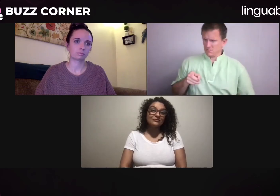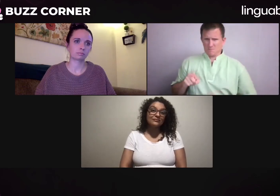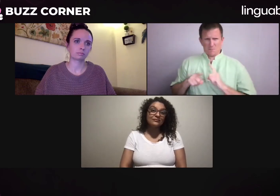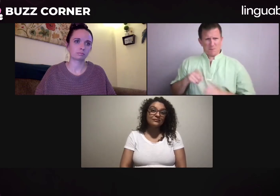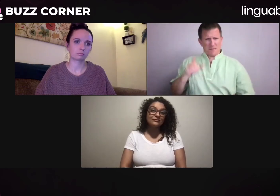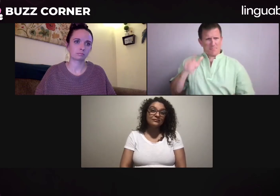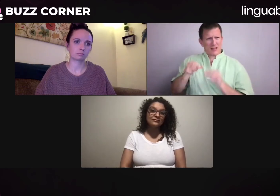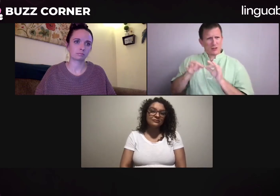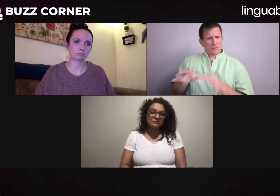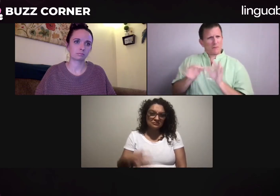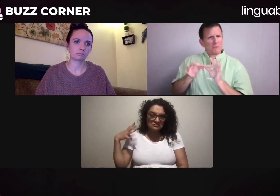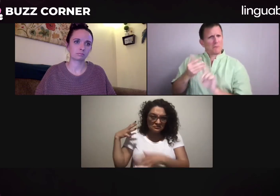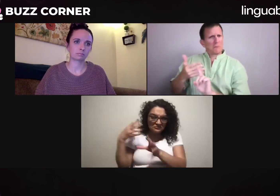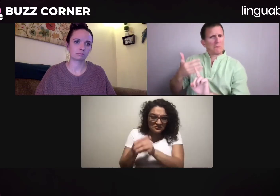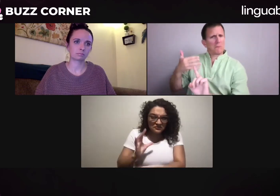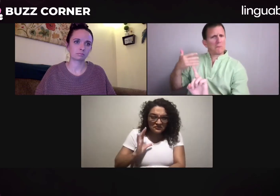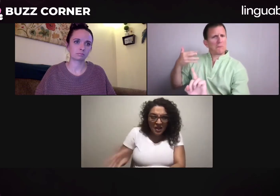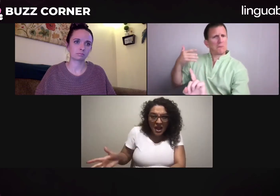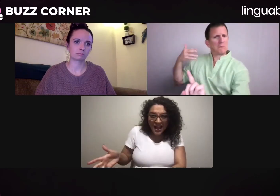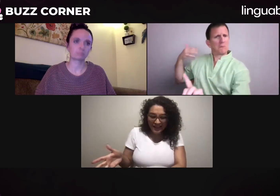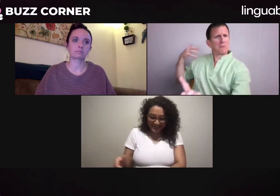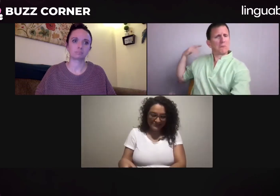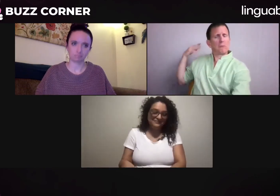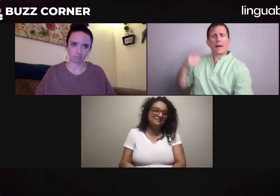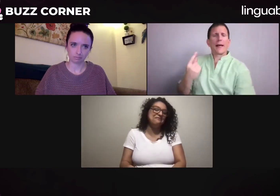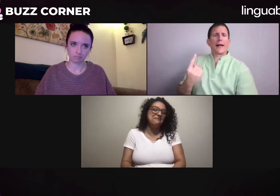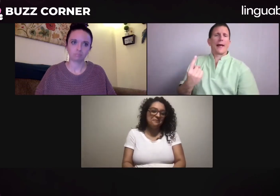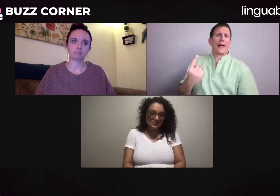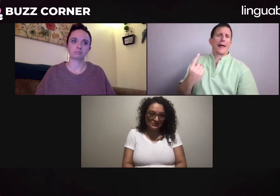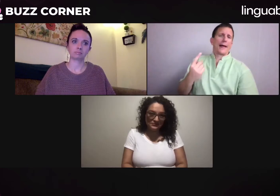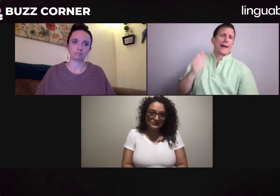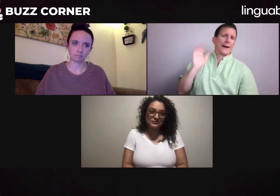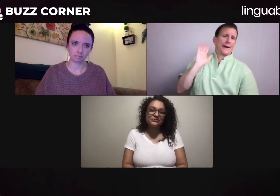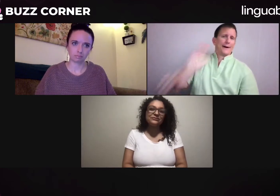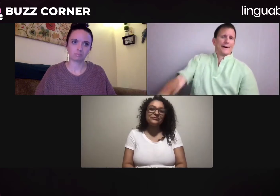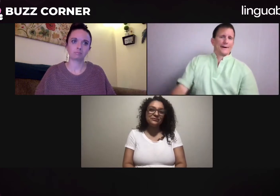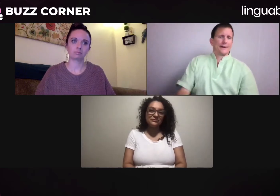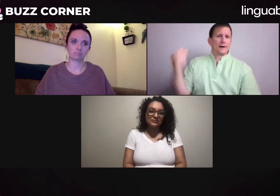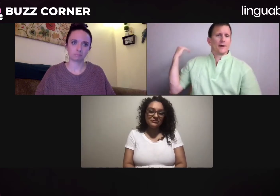but that interpreter is interpreted a dozen of times, you know, a dozen times, 20 times, whatever.